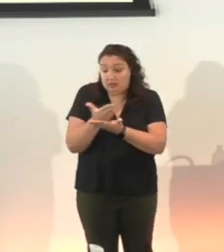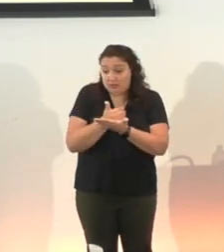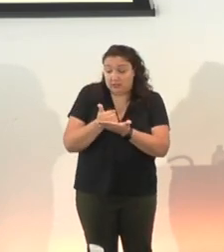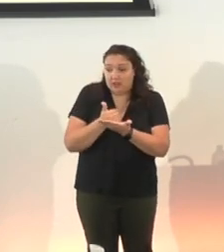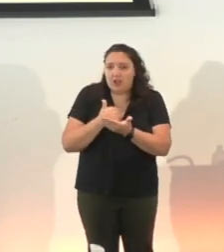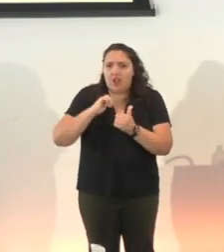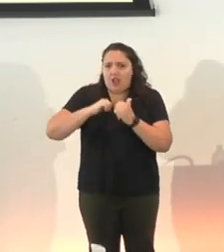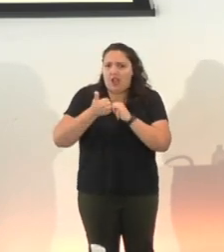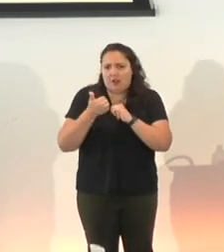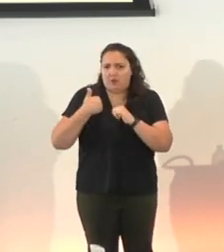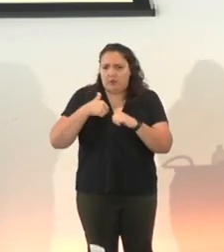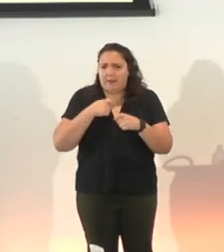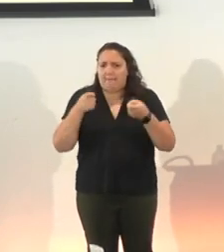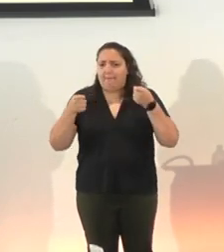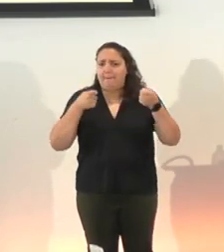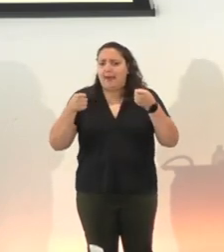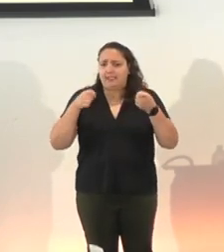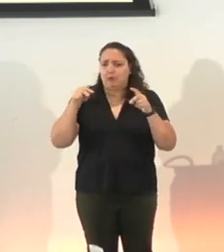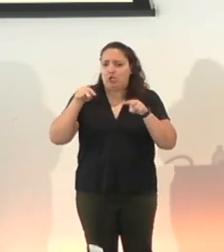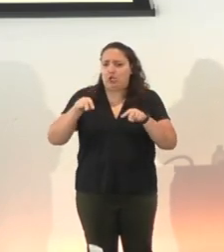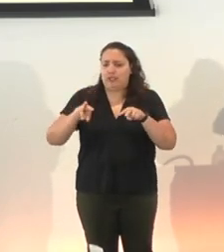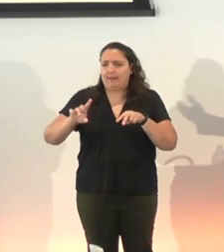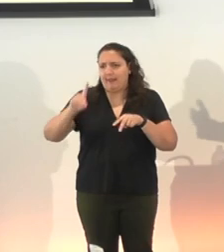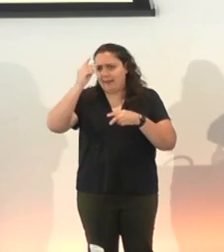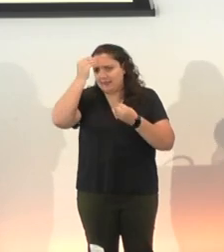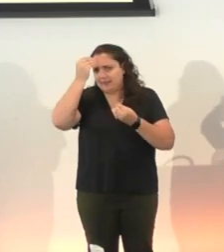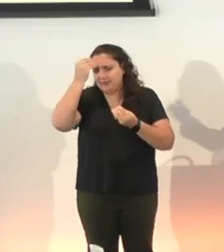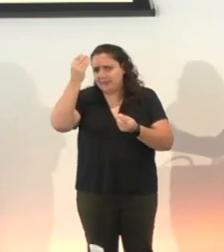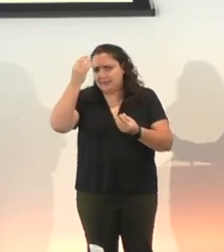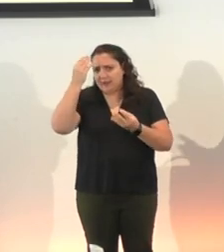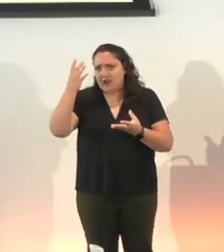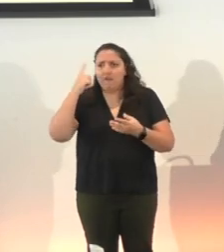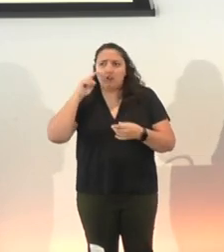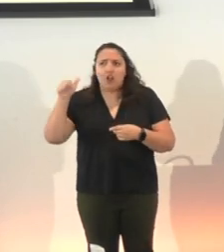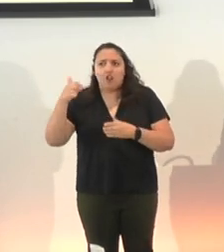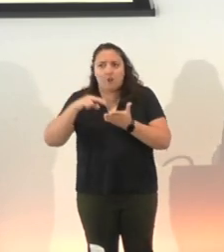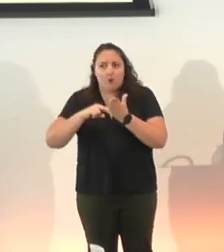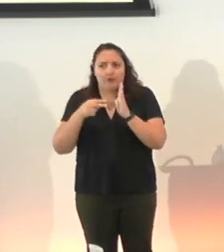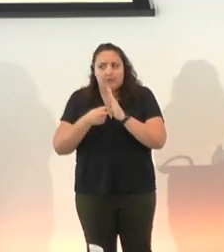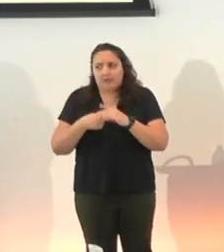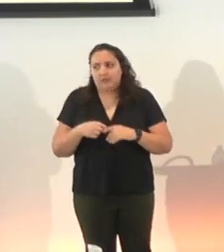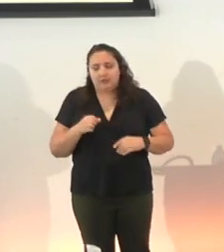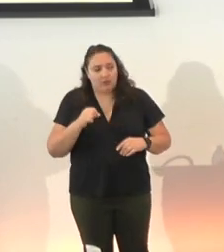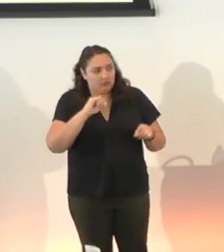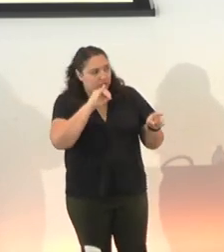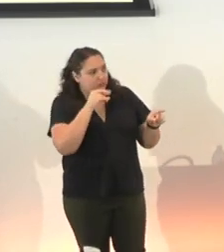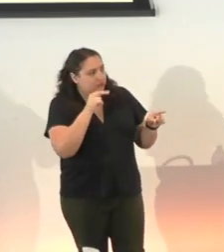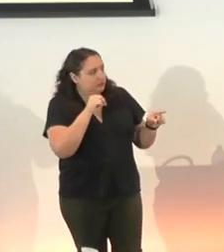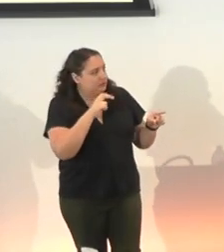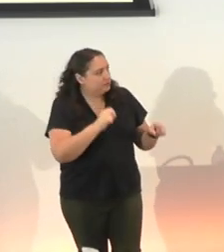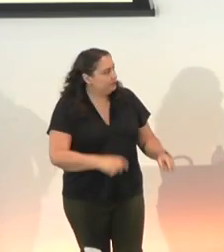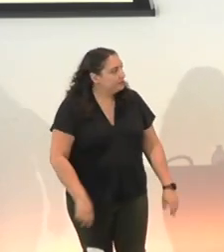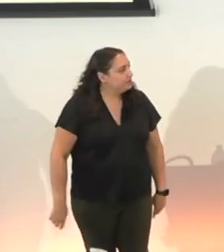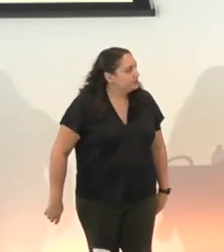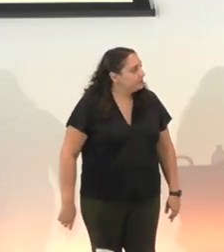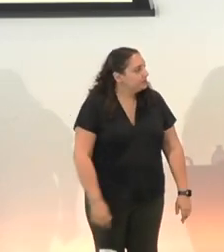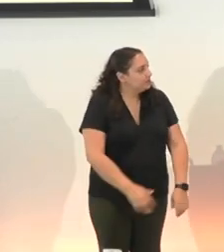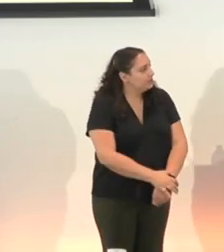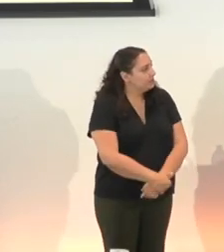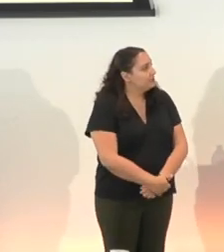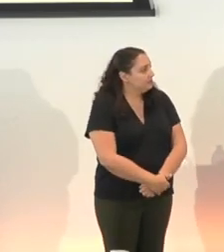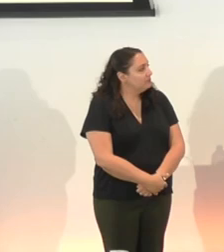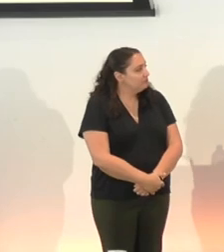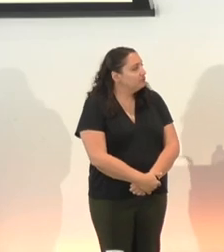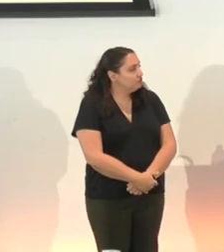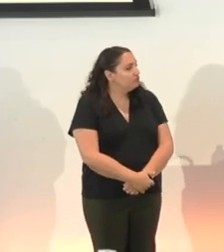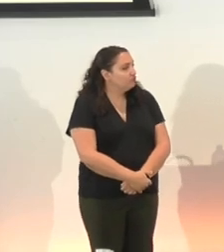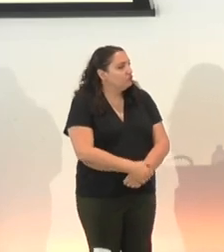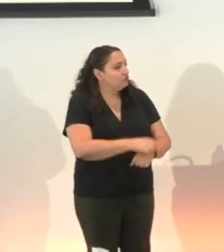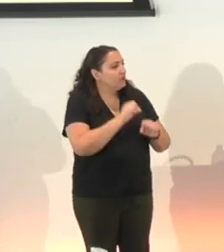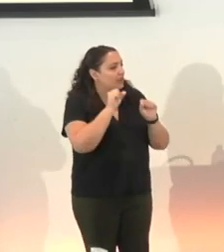manage looking at the data for other purposes? Jonathan: I could talk for a long time about